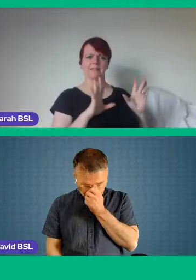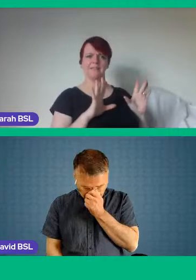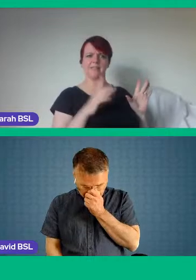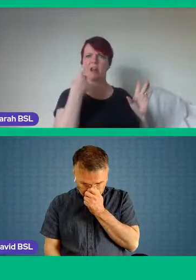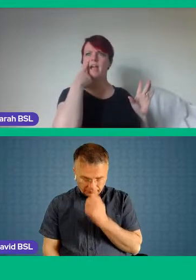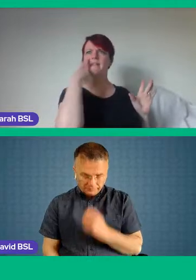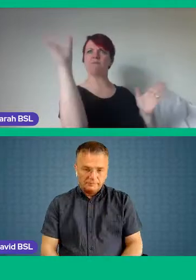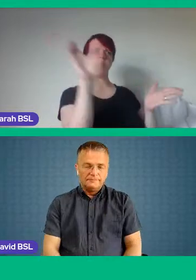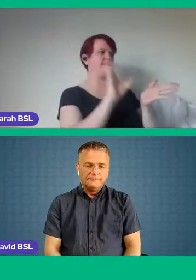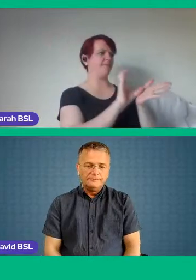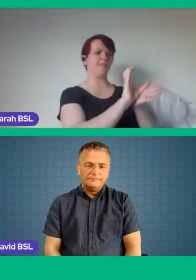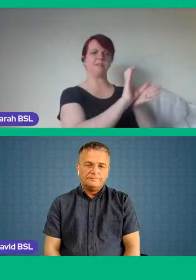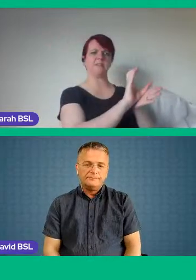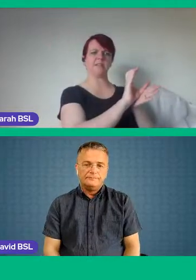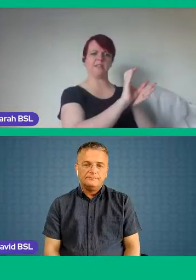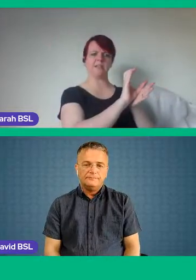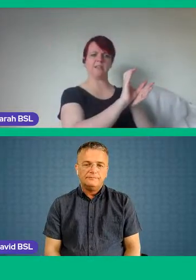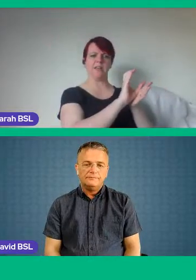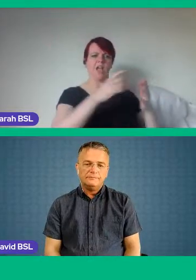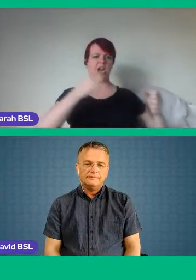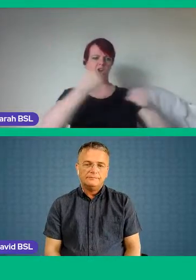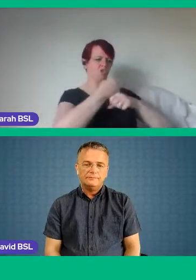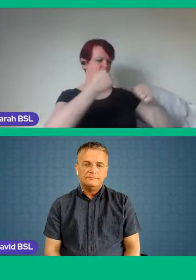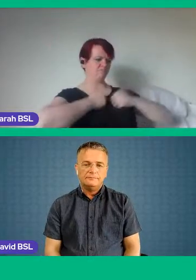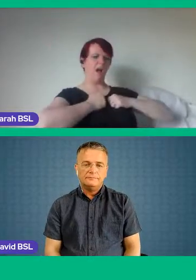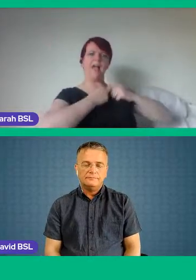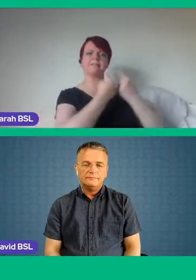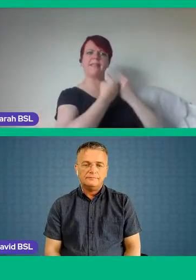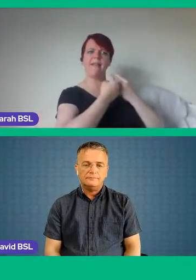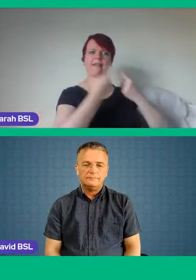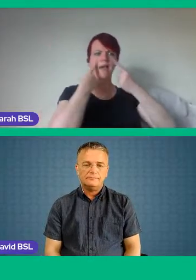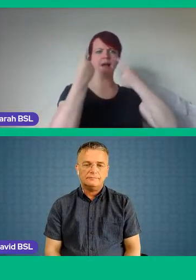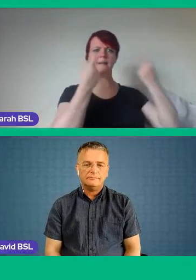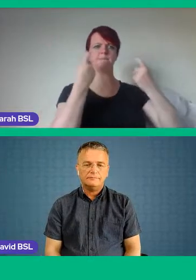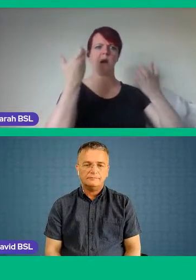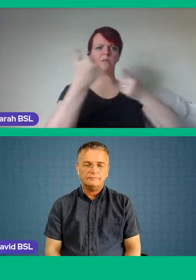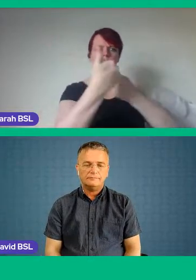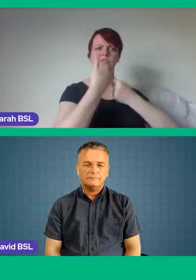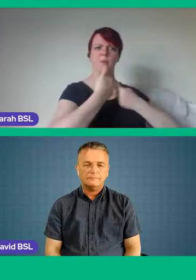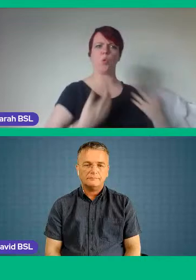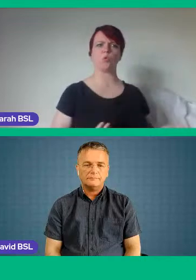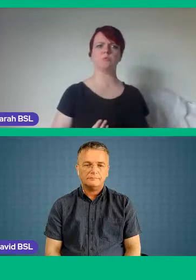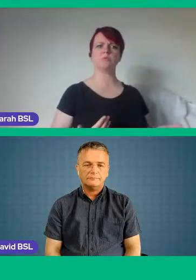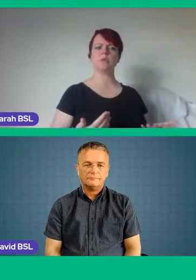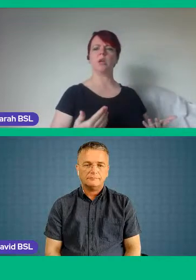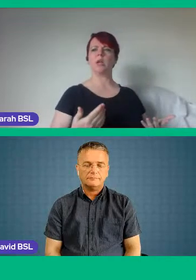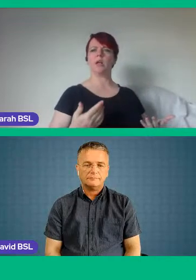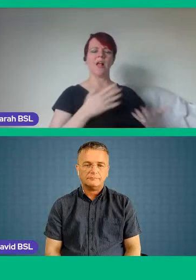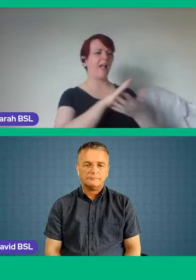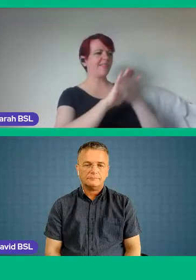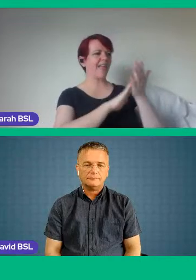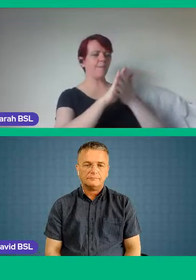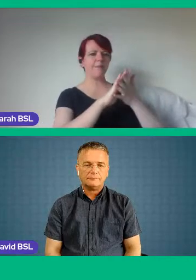their thing all the time and then they find the funding, they are like "I do this thing and I